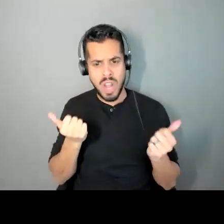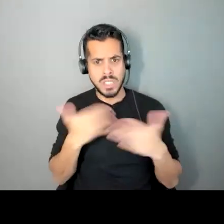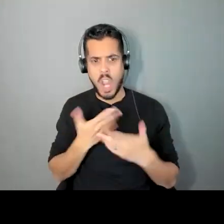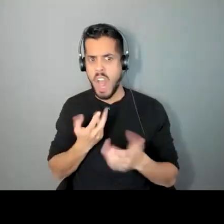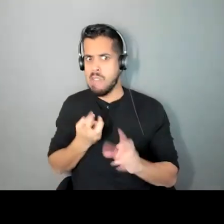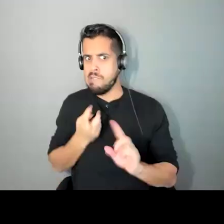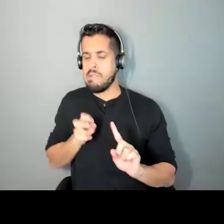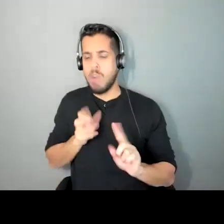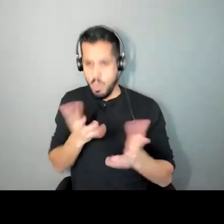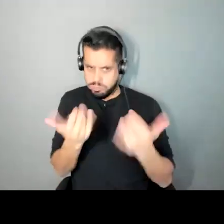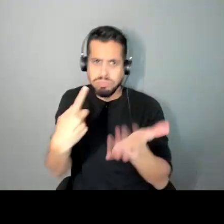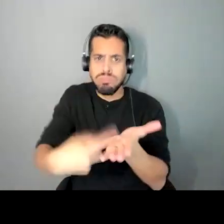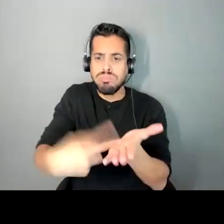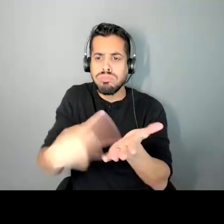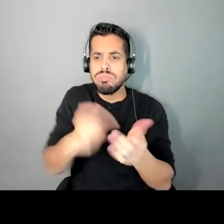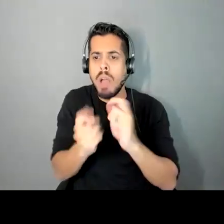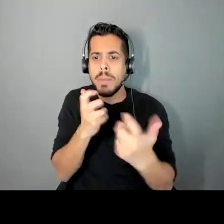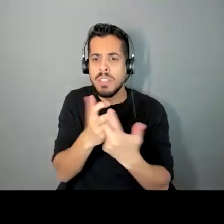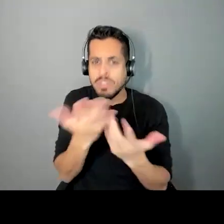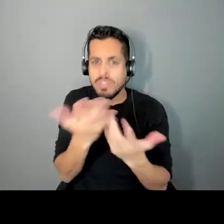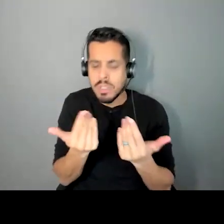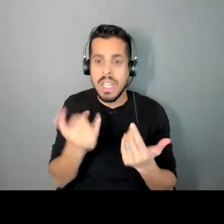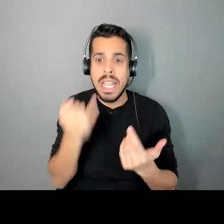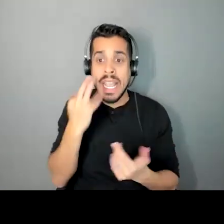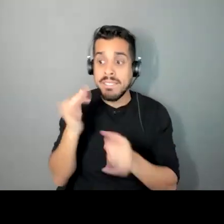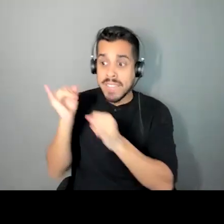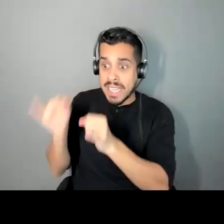If individuals and organizations that are super interested